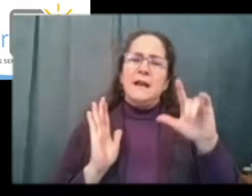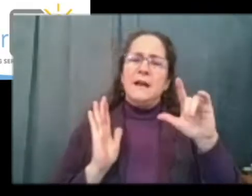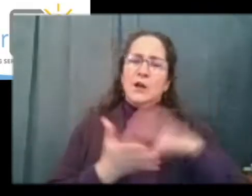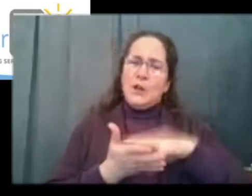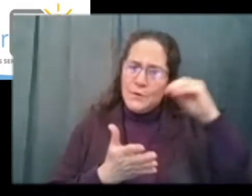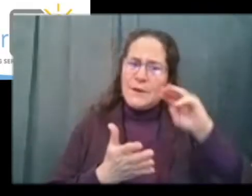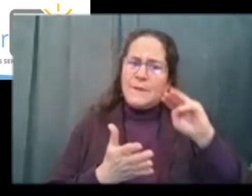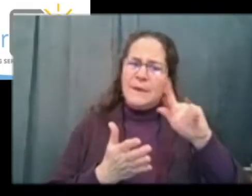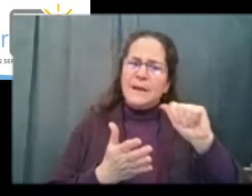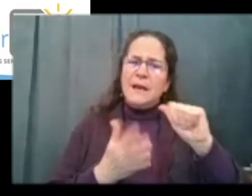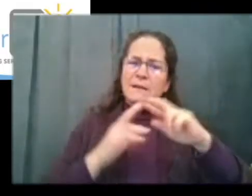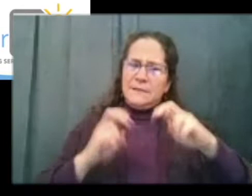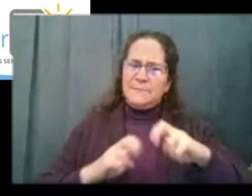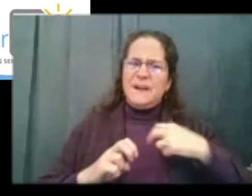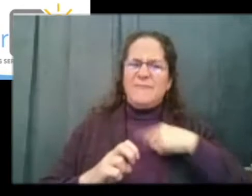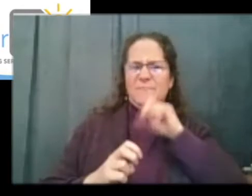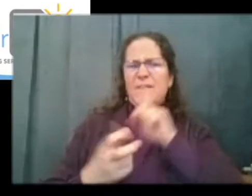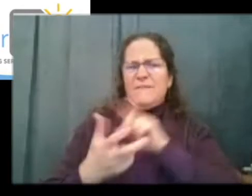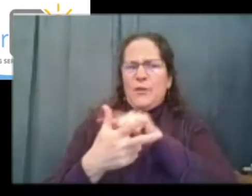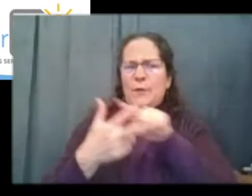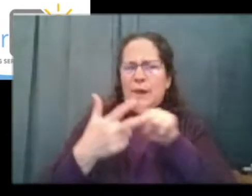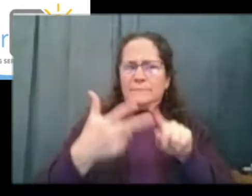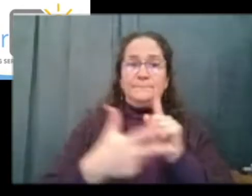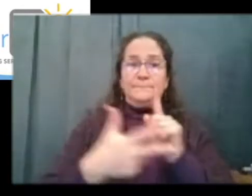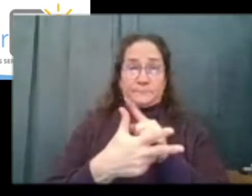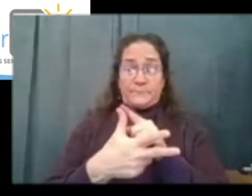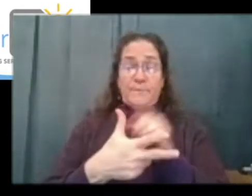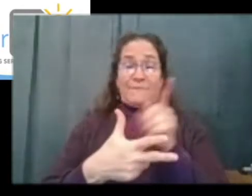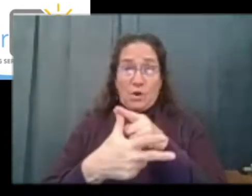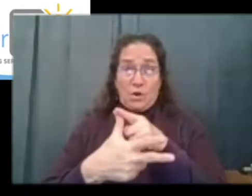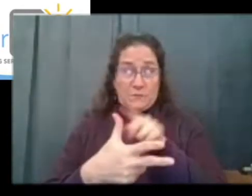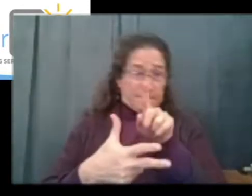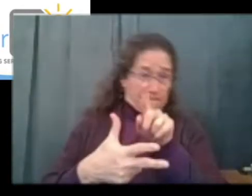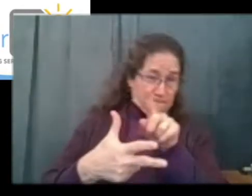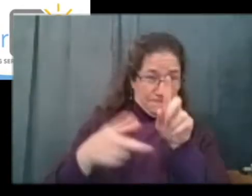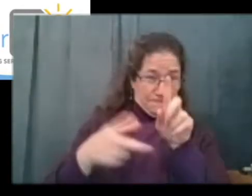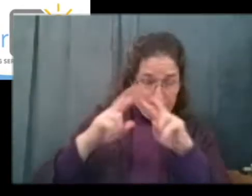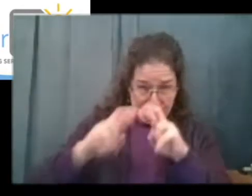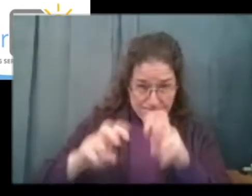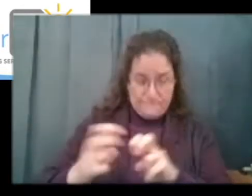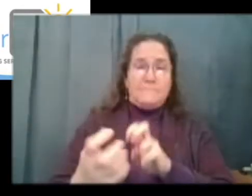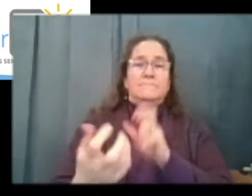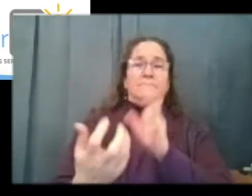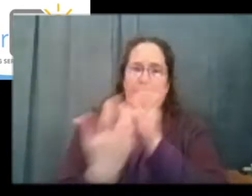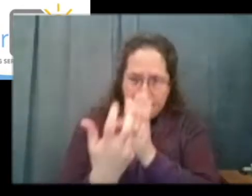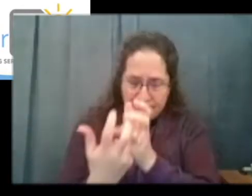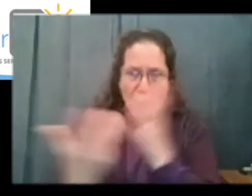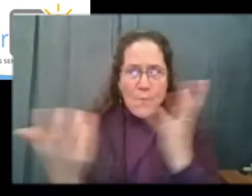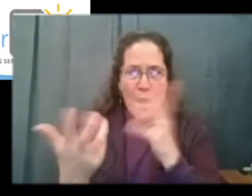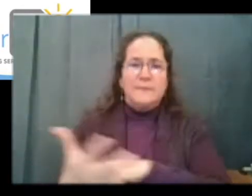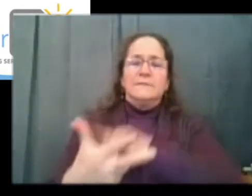It's the initial selection, confirming that selection and then monitoring the selection annually,